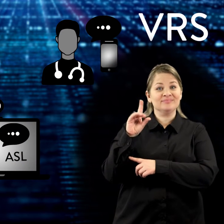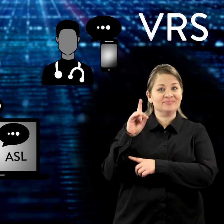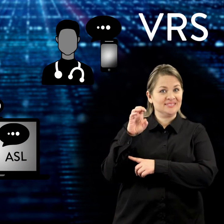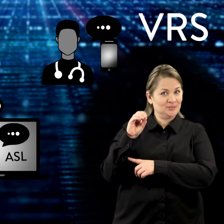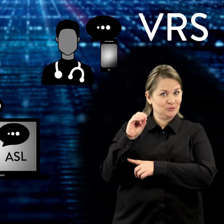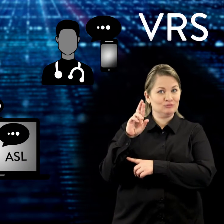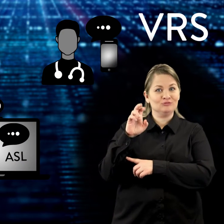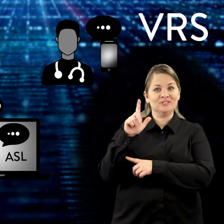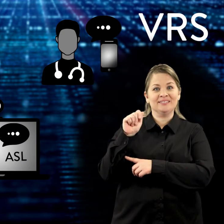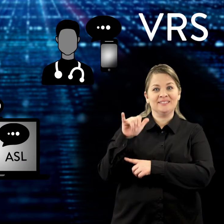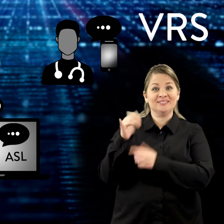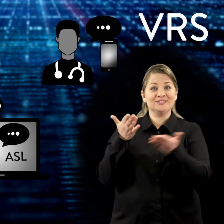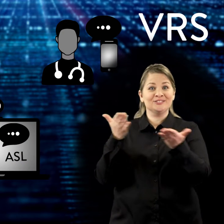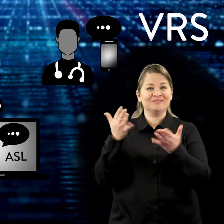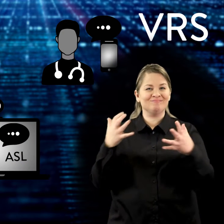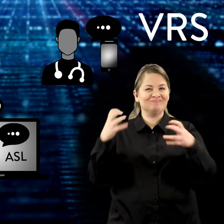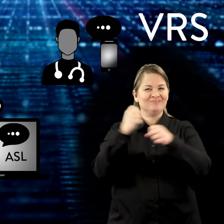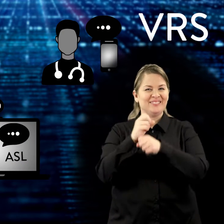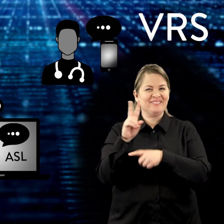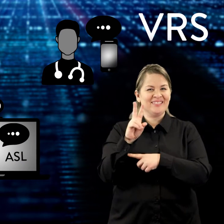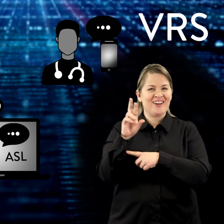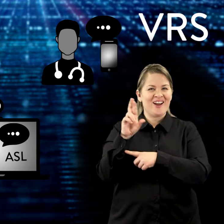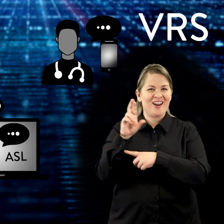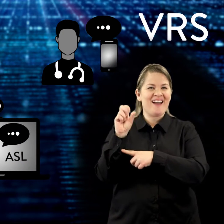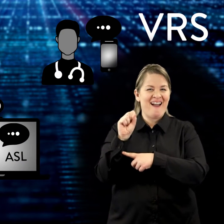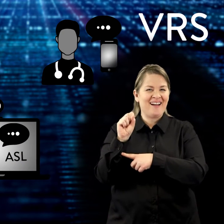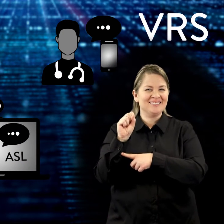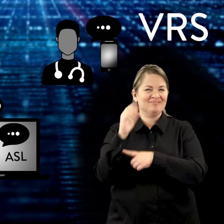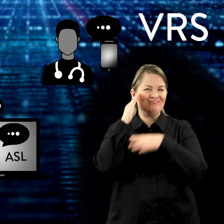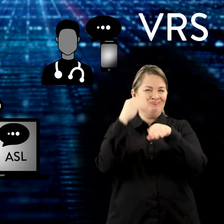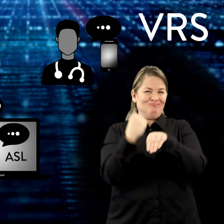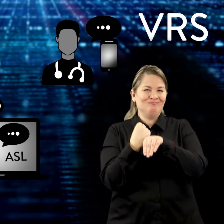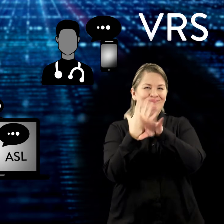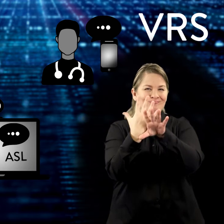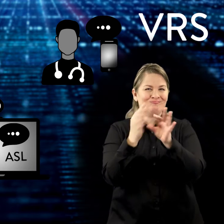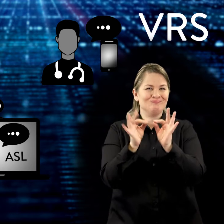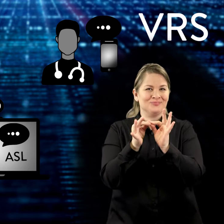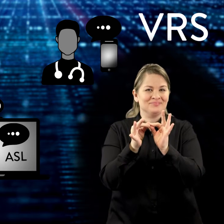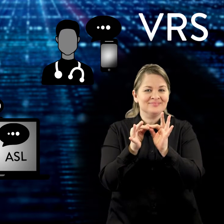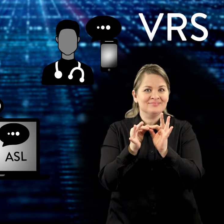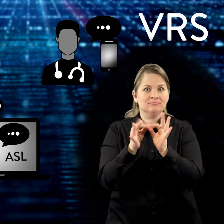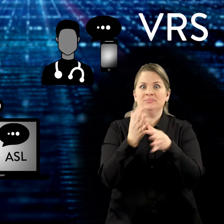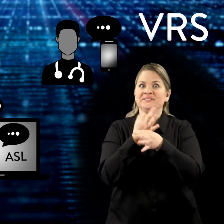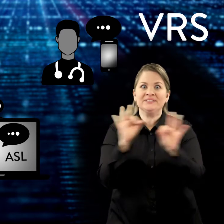Video Relay Services is often referred to as VRS.